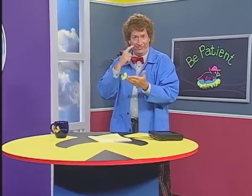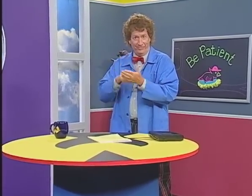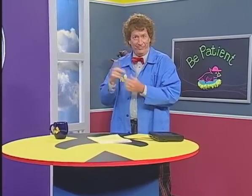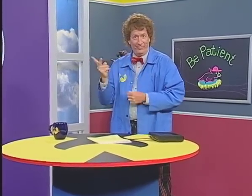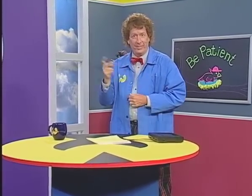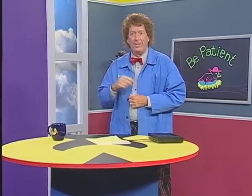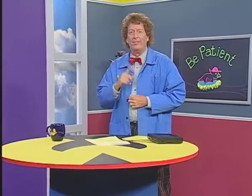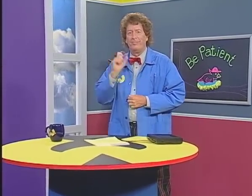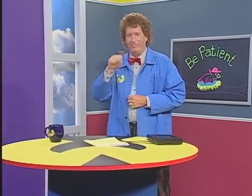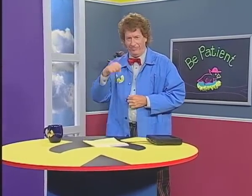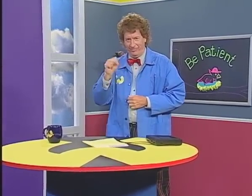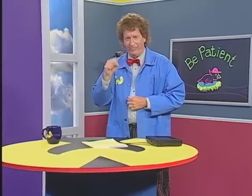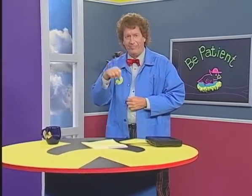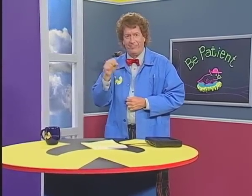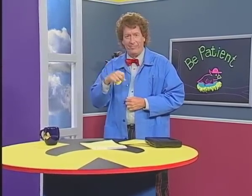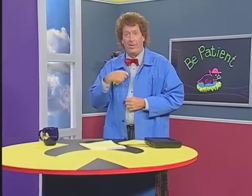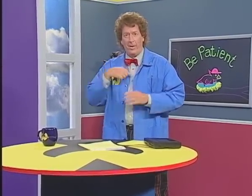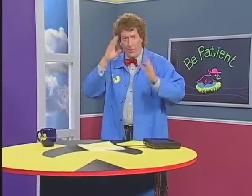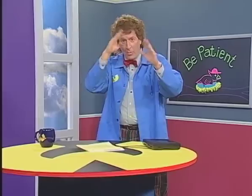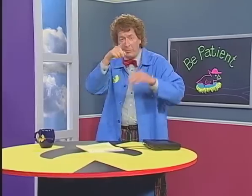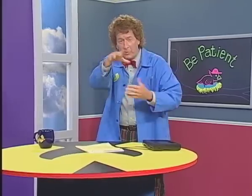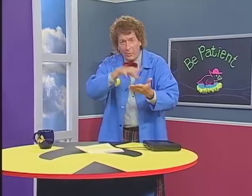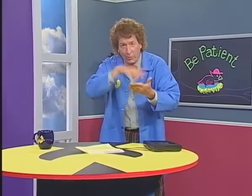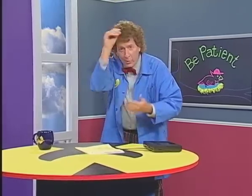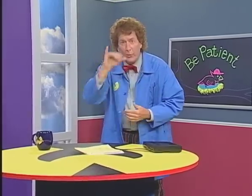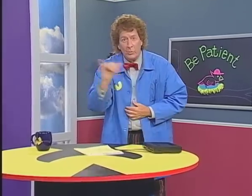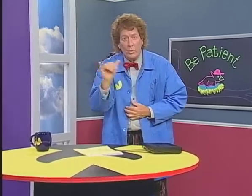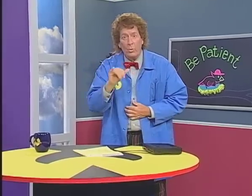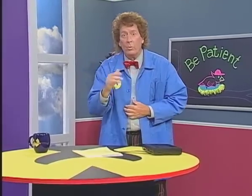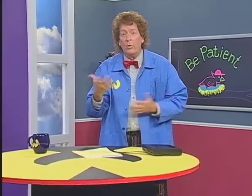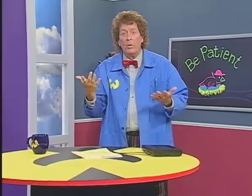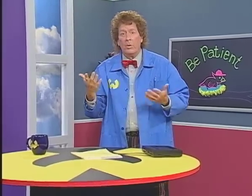YOU NOTICED THAT, YES. AND I HOPE YOU LEARNED, TOO.